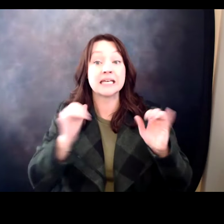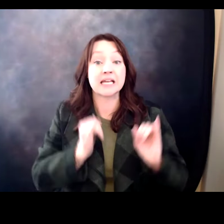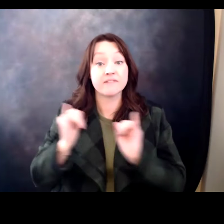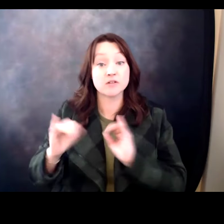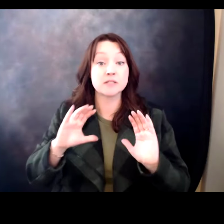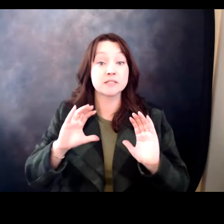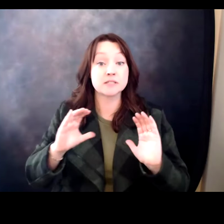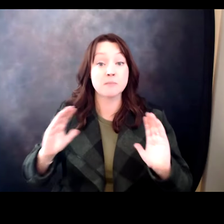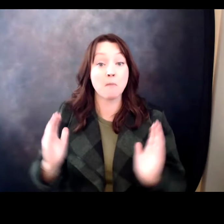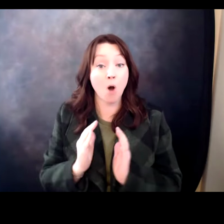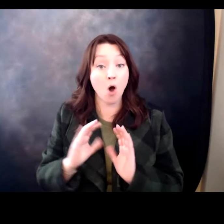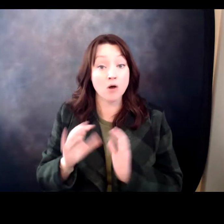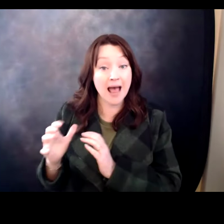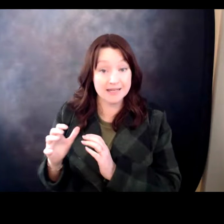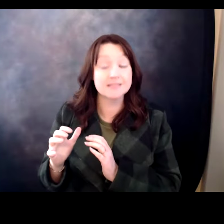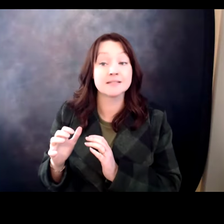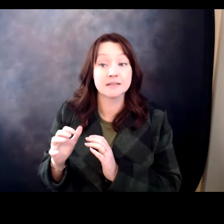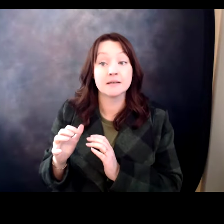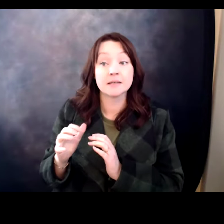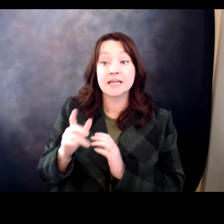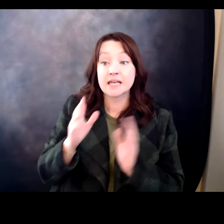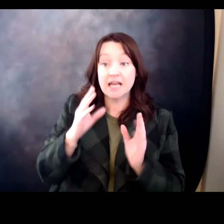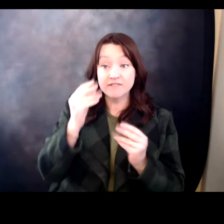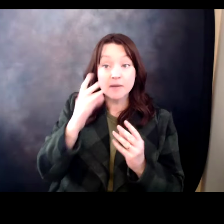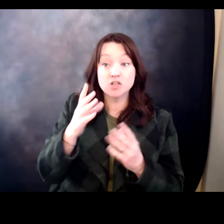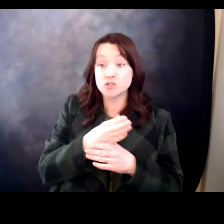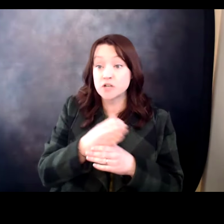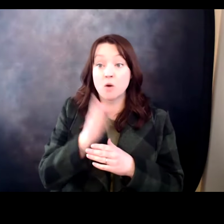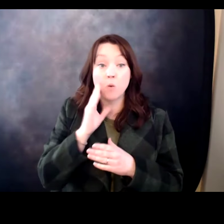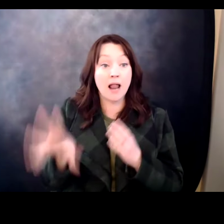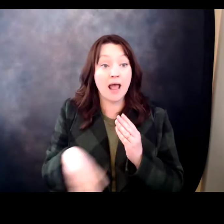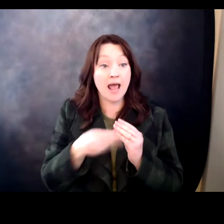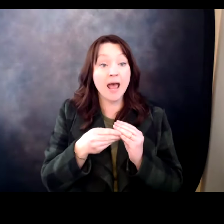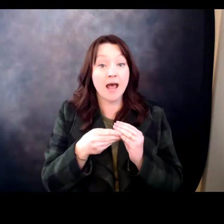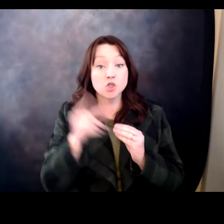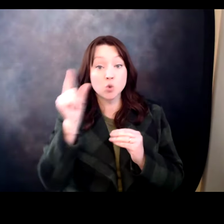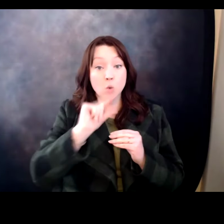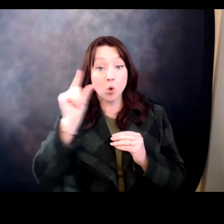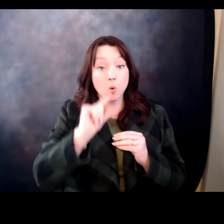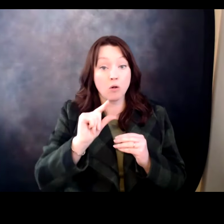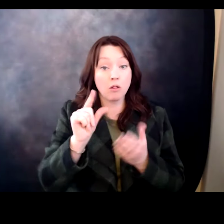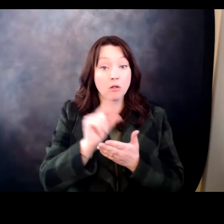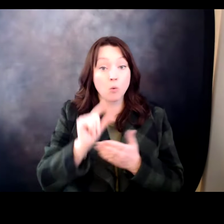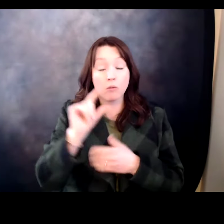says any information you all share we will add to a Google doc we have running on the resources that may be helpful.